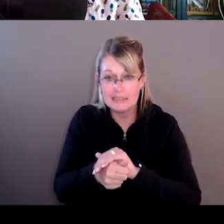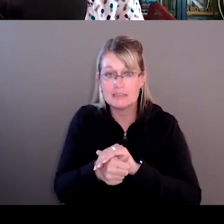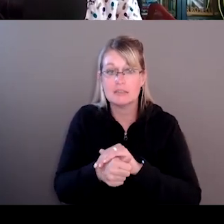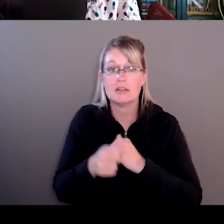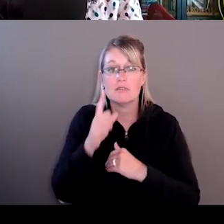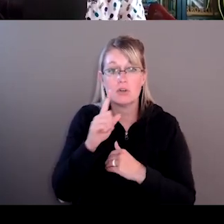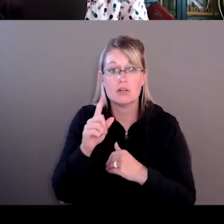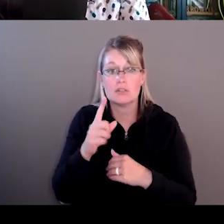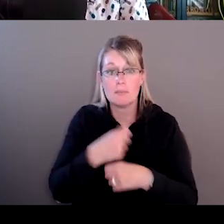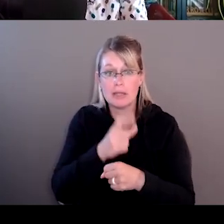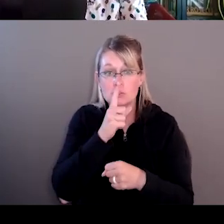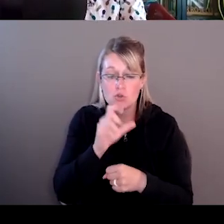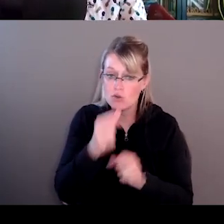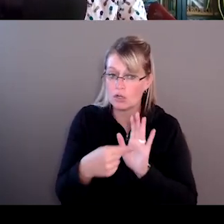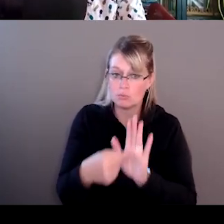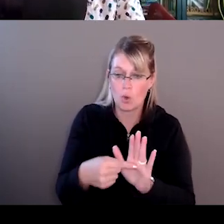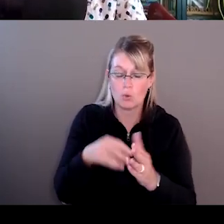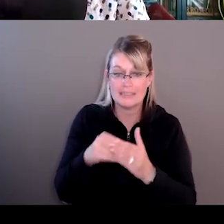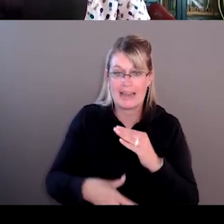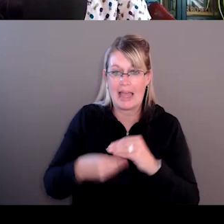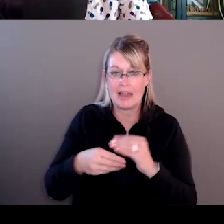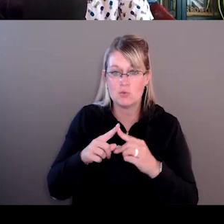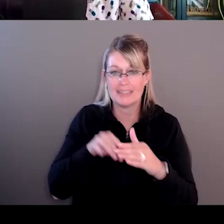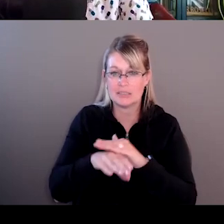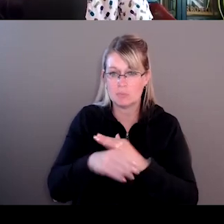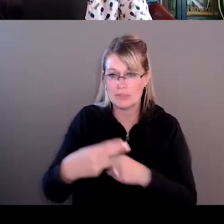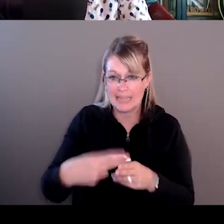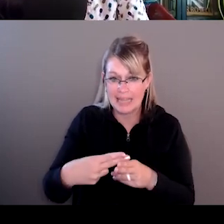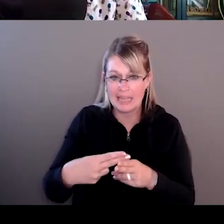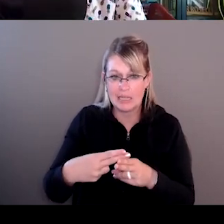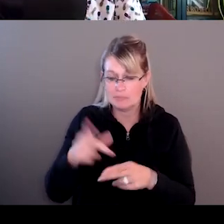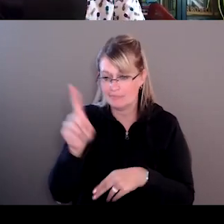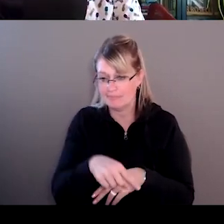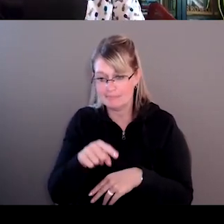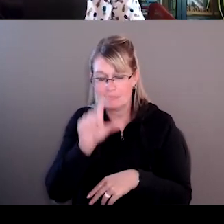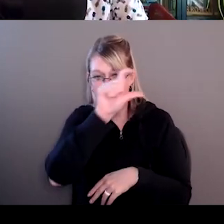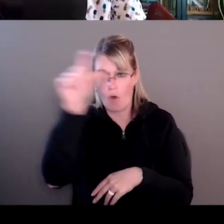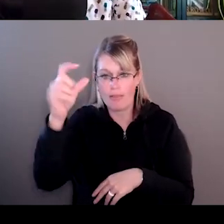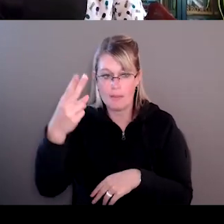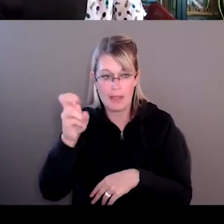ensure they are not exposed and added to the accessible name/column header.